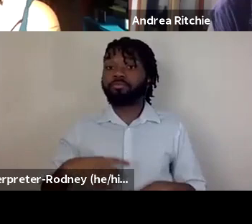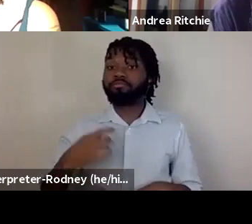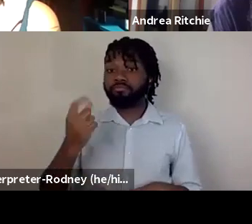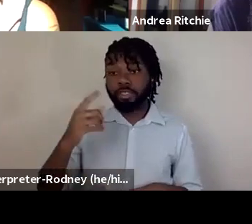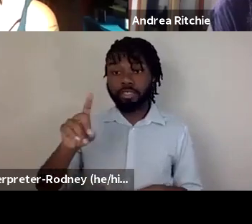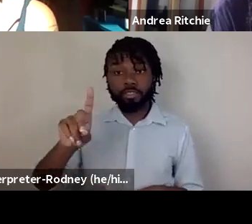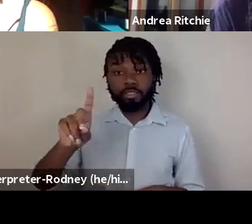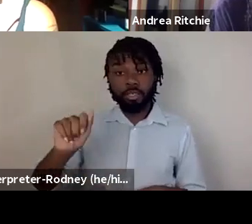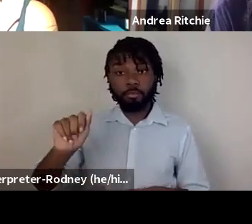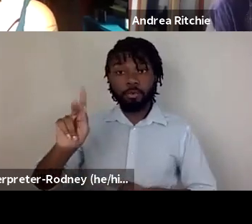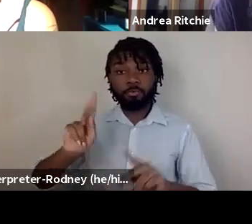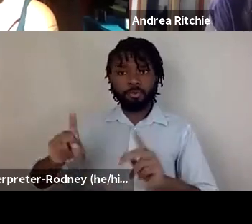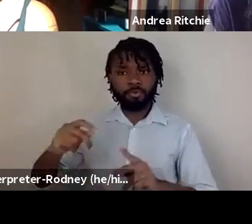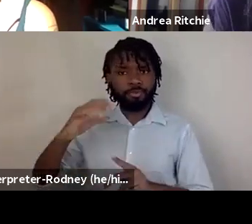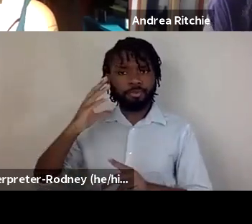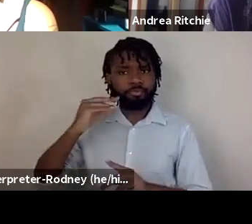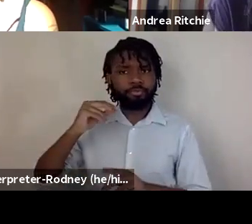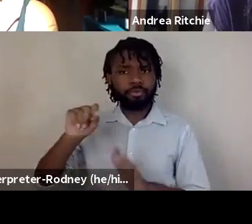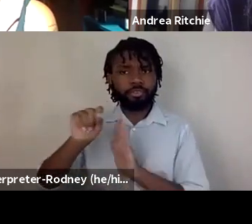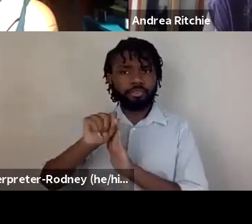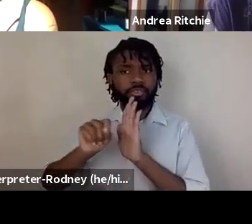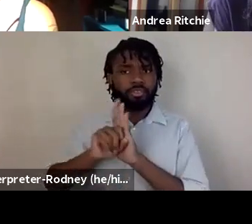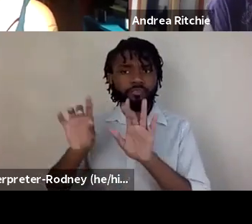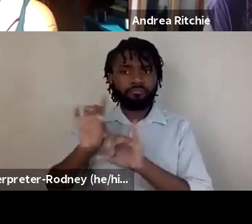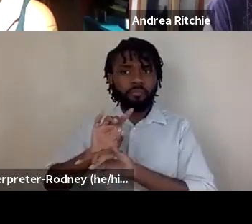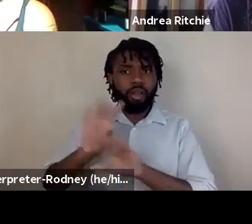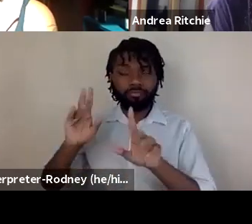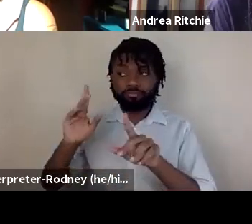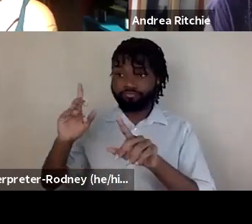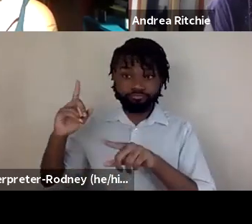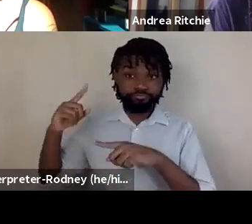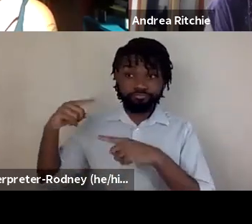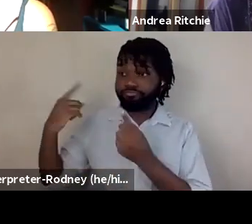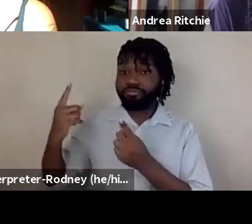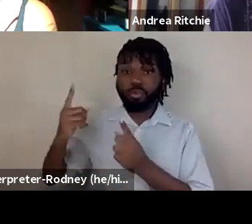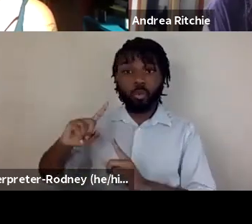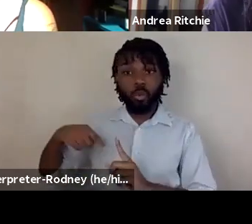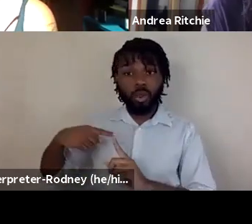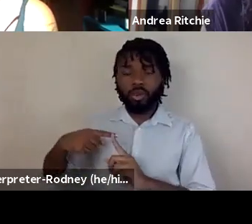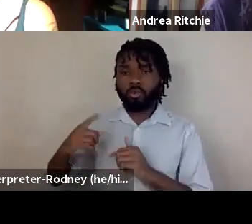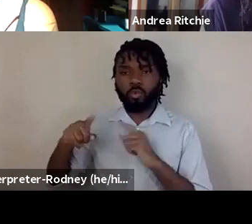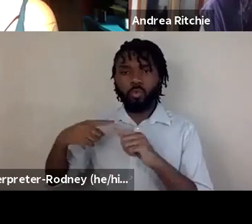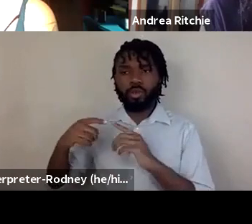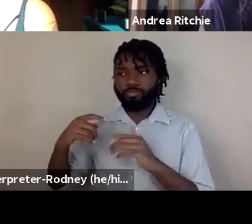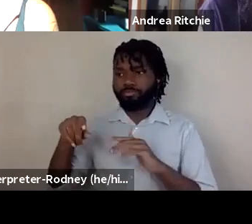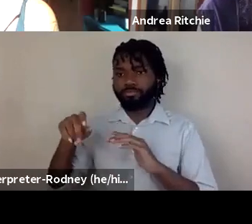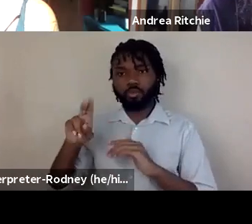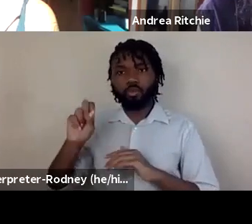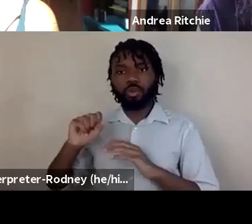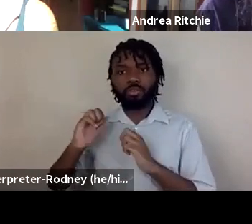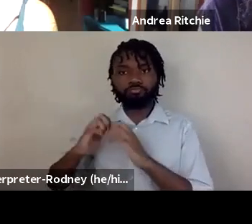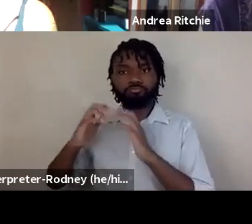of state violence since the U.S. exists, have been incarcerated in asylums,